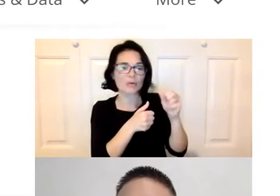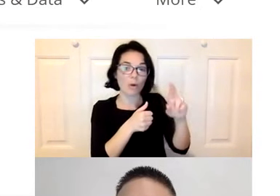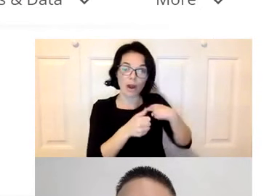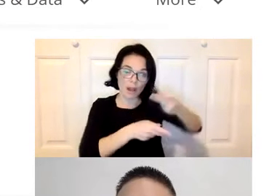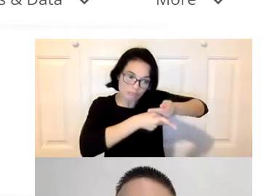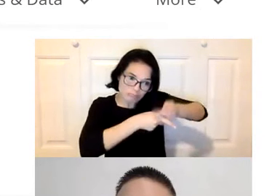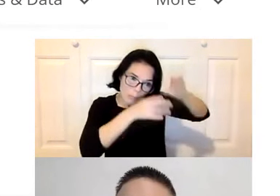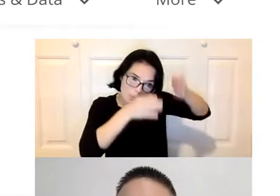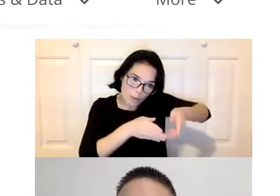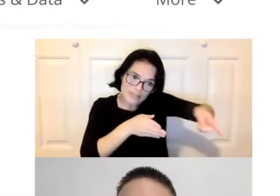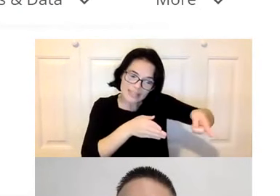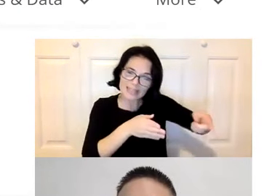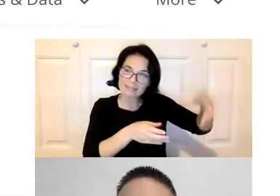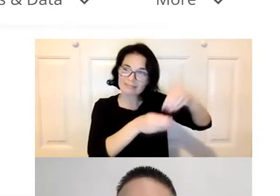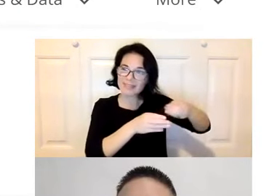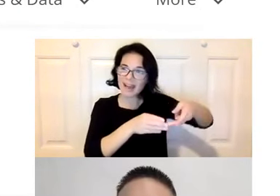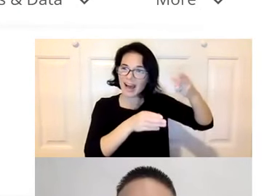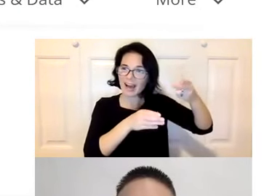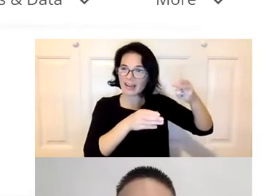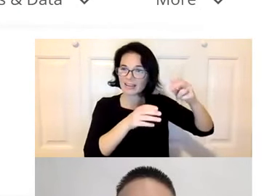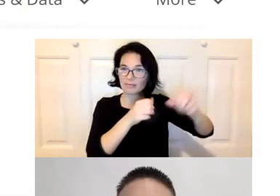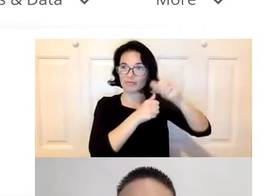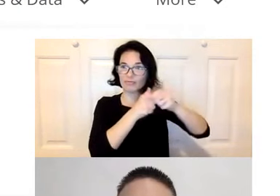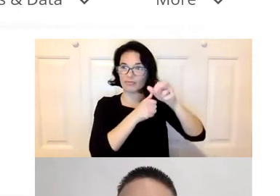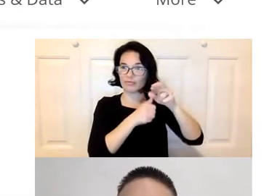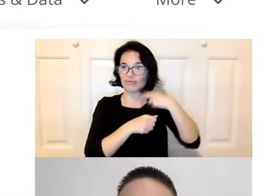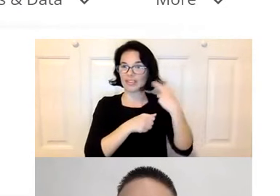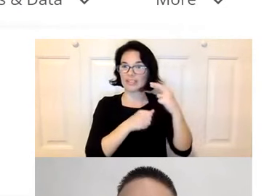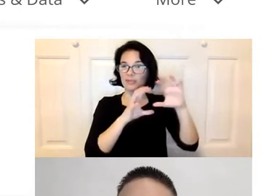Maybe since I talked about it all, we don’t need to share the video.